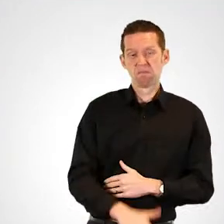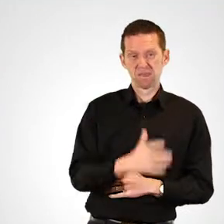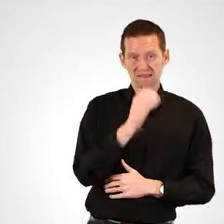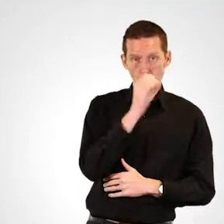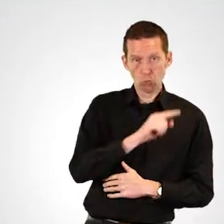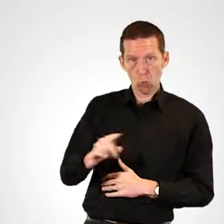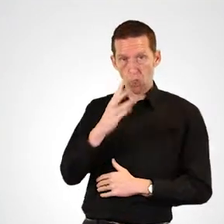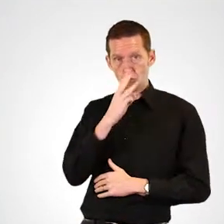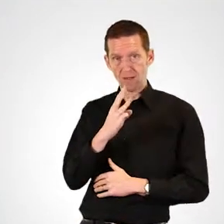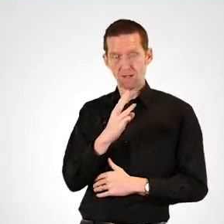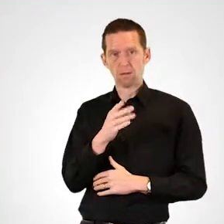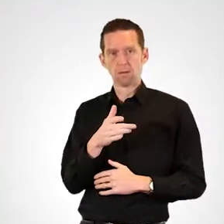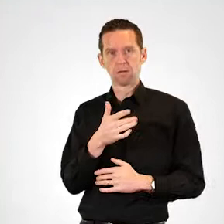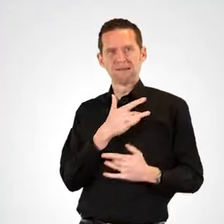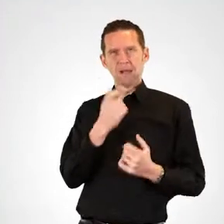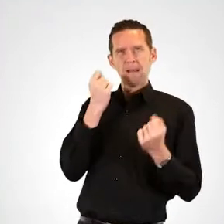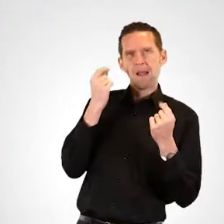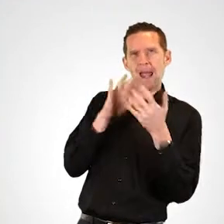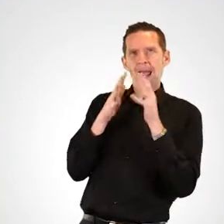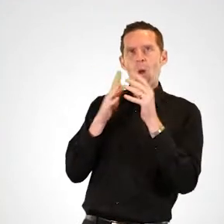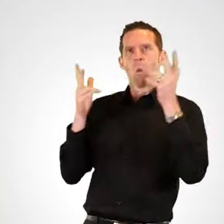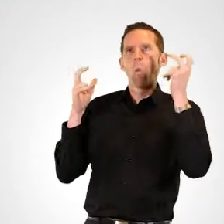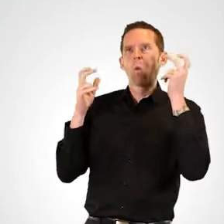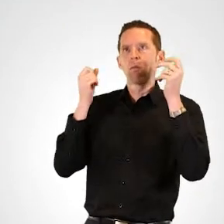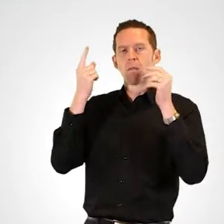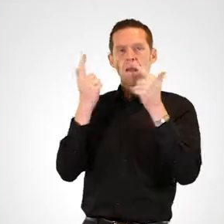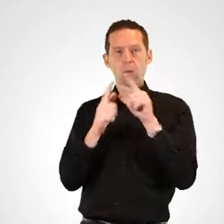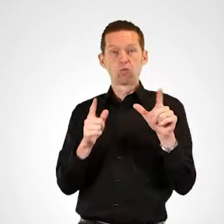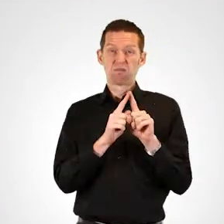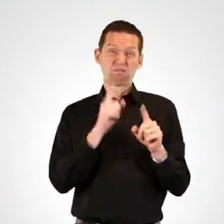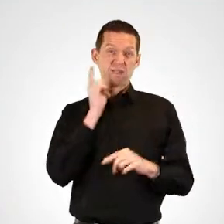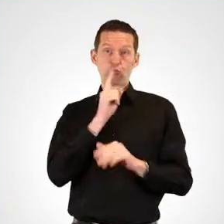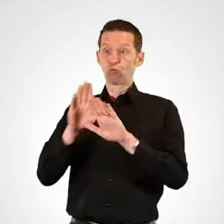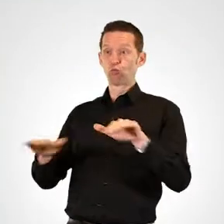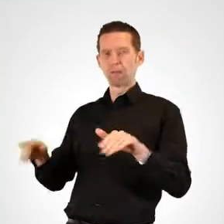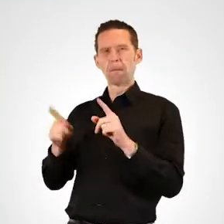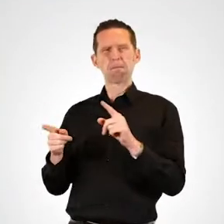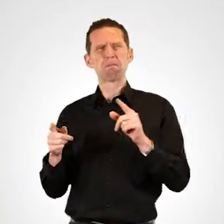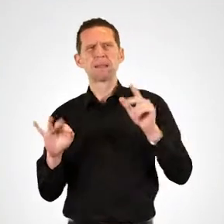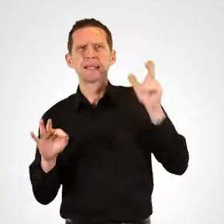that sensitivity that's inherent in acquiring a language. And even hearing children who have trouble hearing rhyme